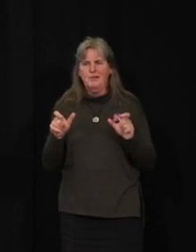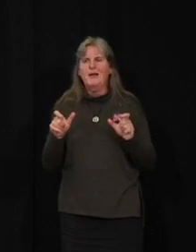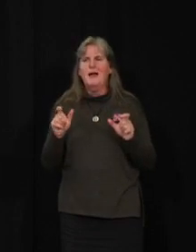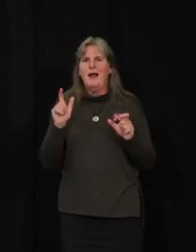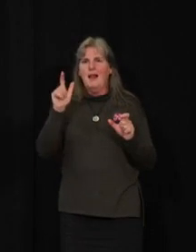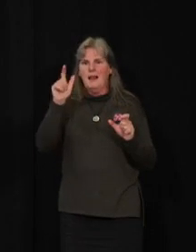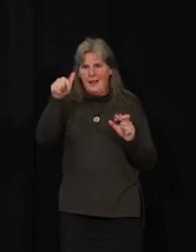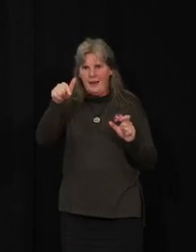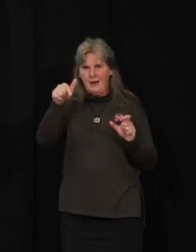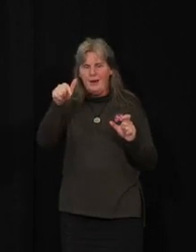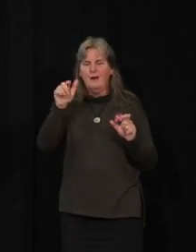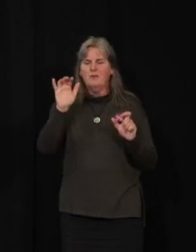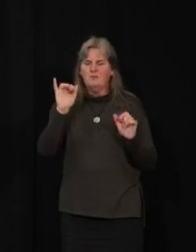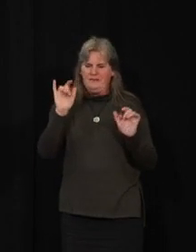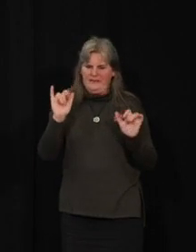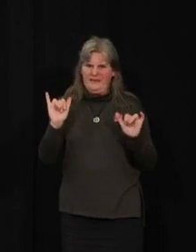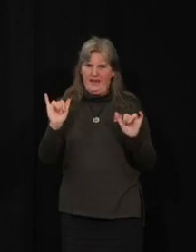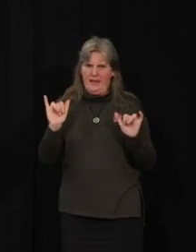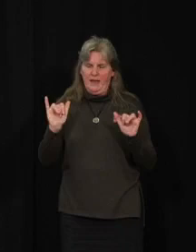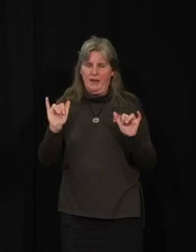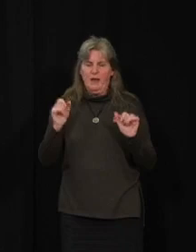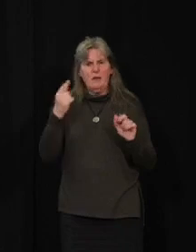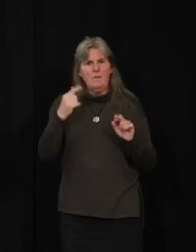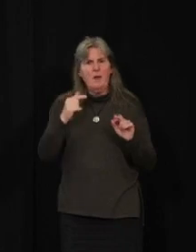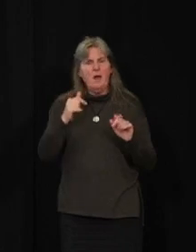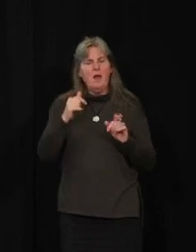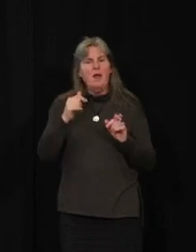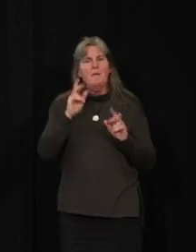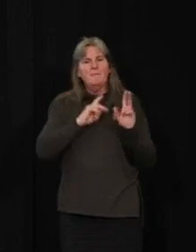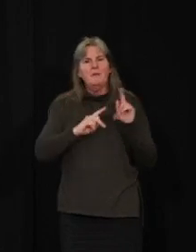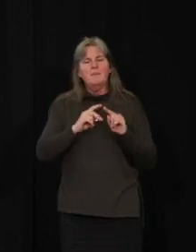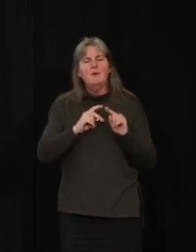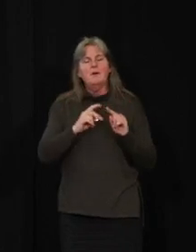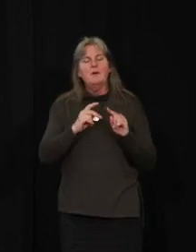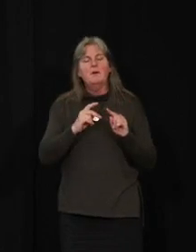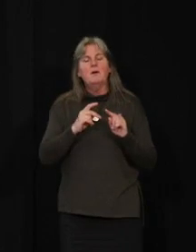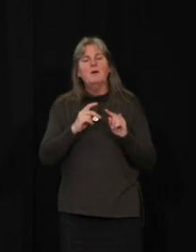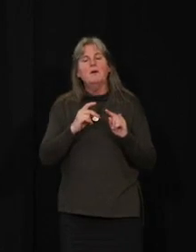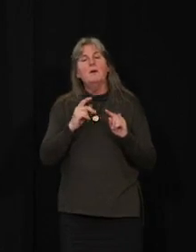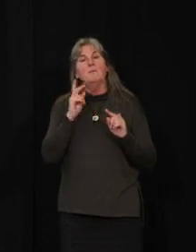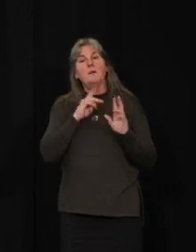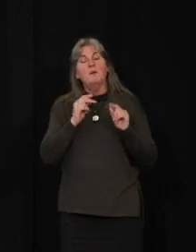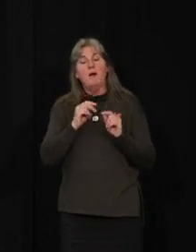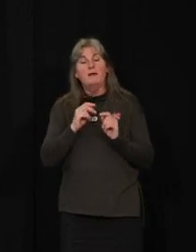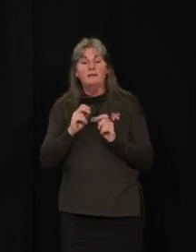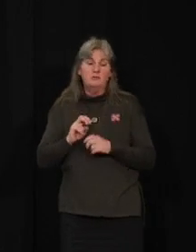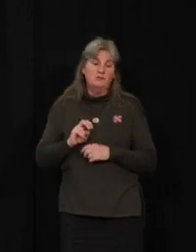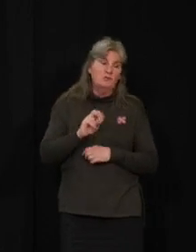But obviously people from Alaska or travelling to Alaska and the Northwest Territories are allowd through.